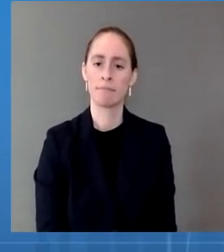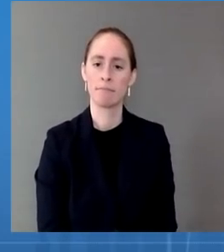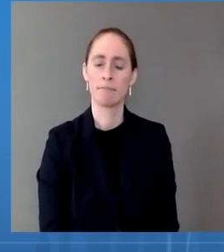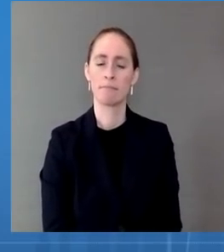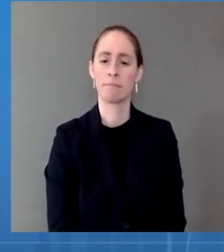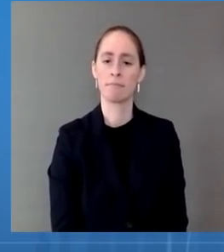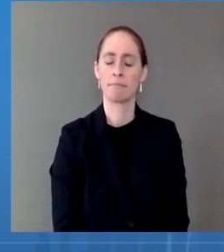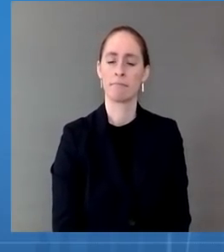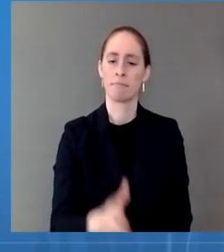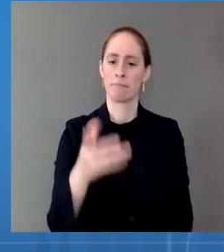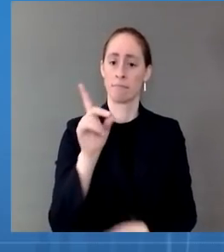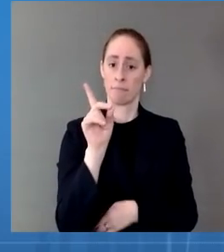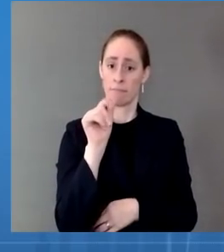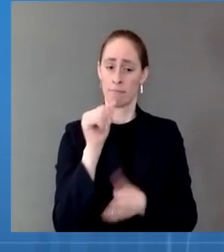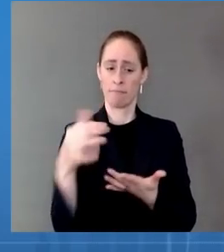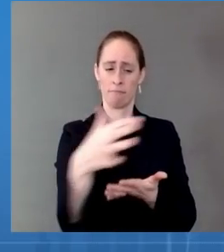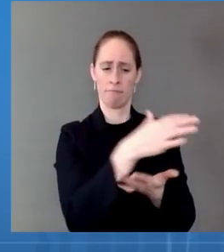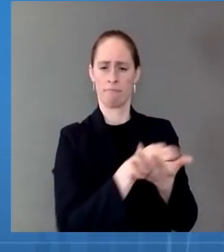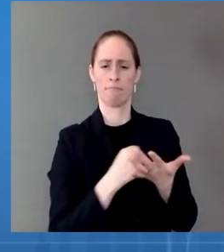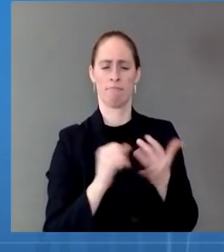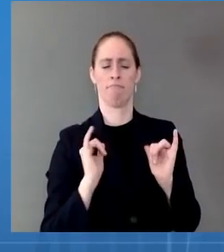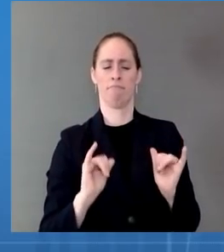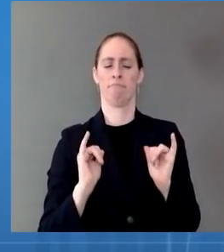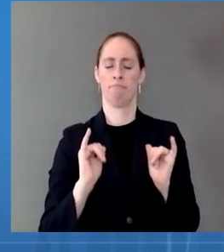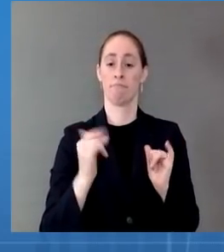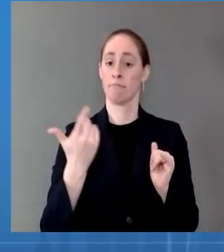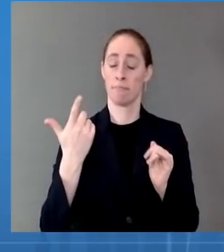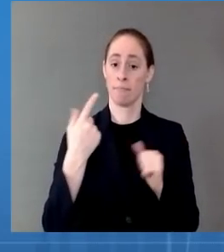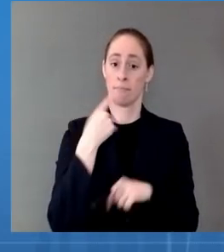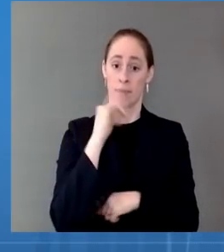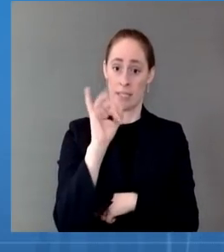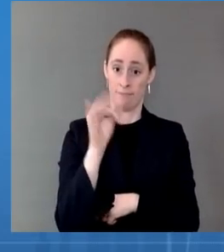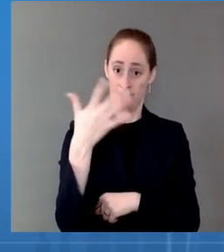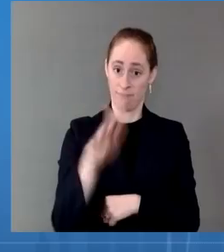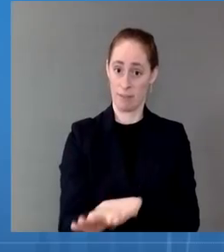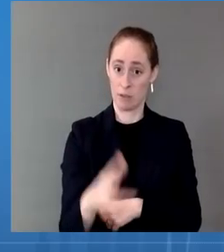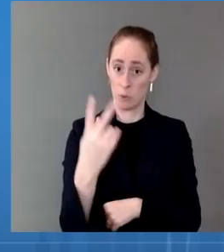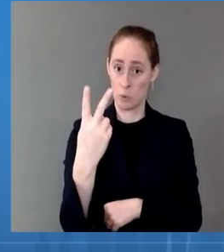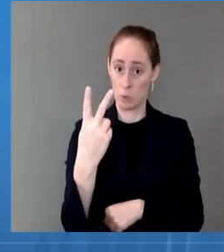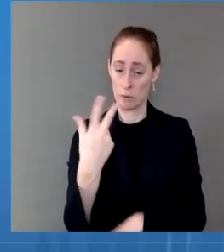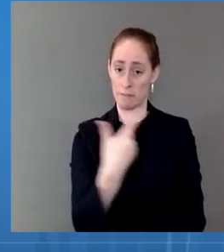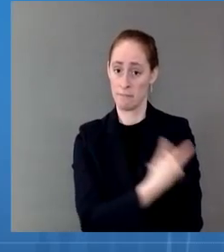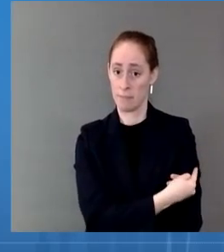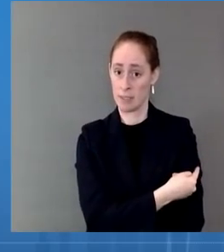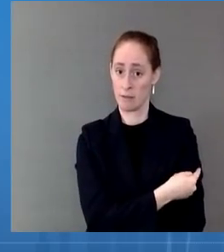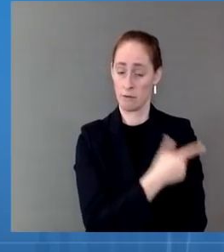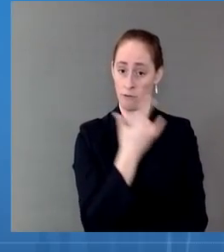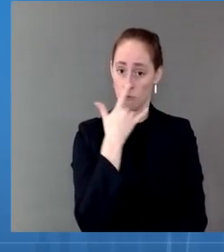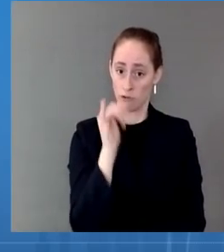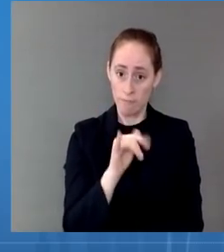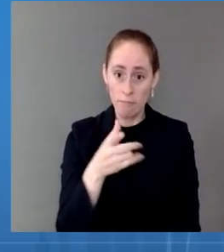exhibited about a 25 fold reduction in neutralization titers against Omicron